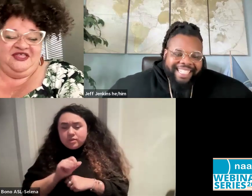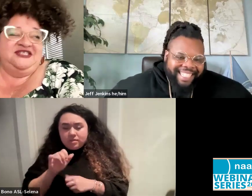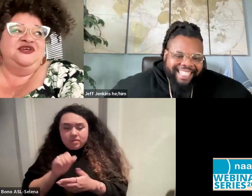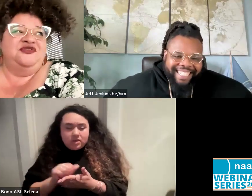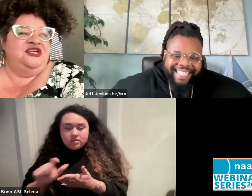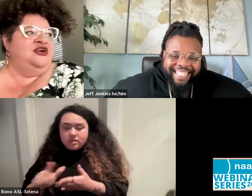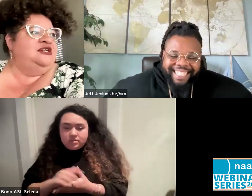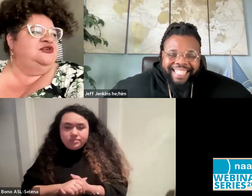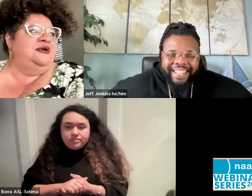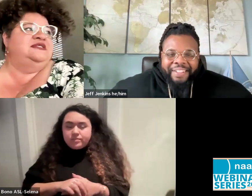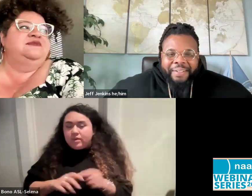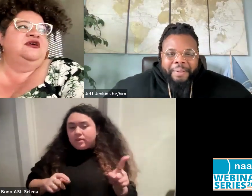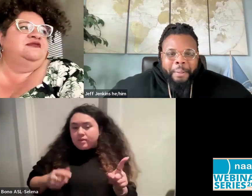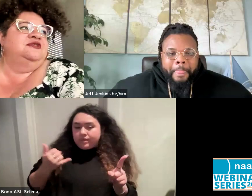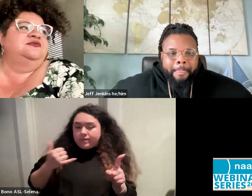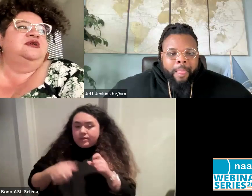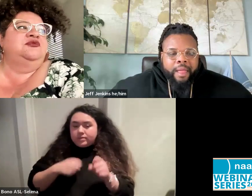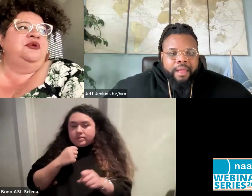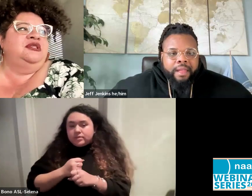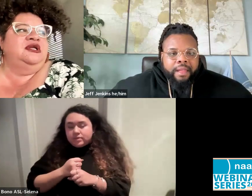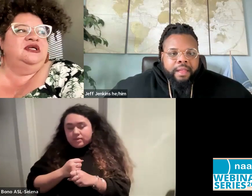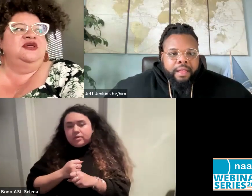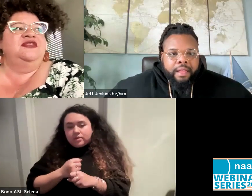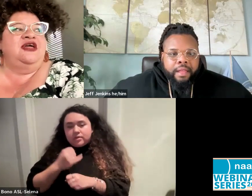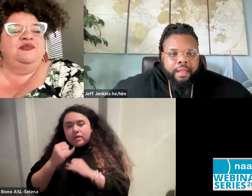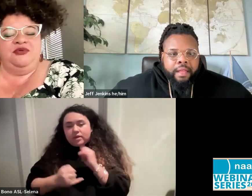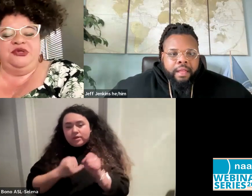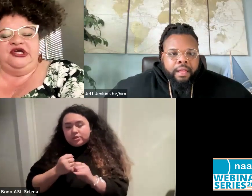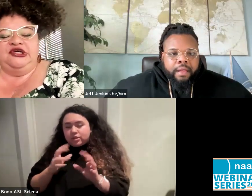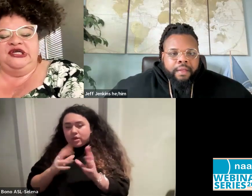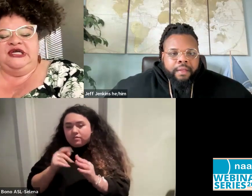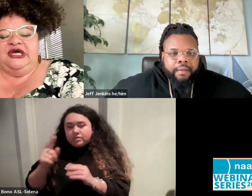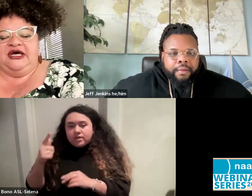This year, the International Weight Stigma Conference will also be in London. So I think that'll be a really good